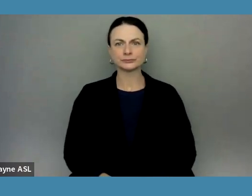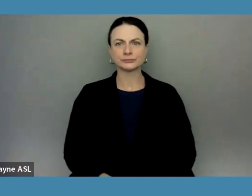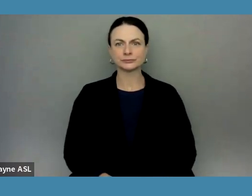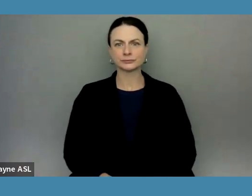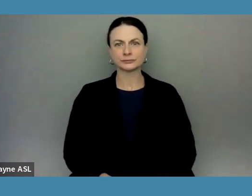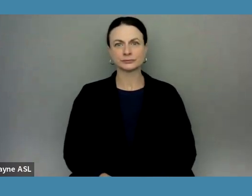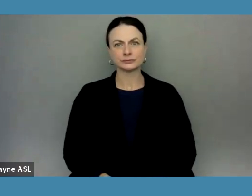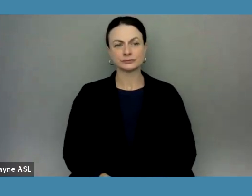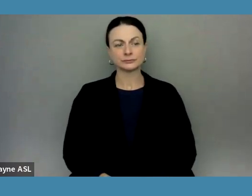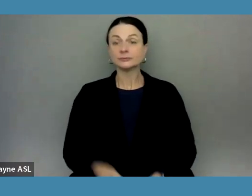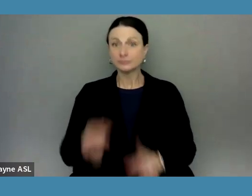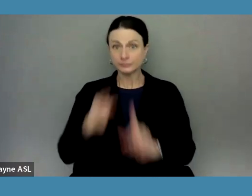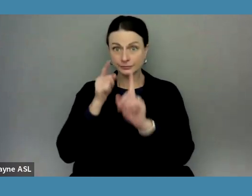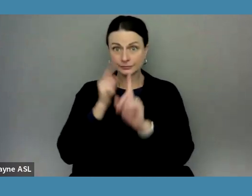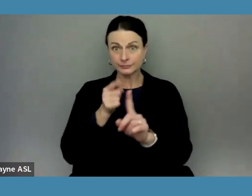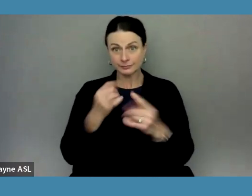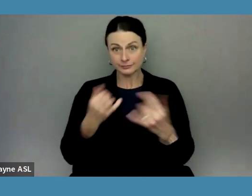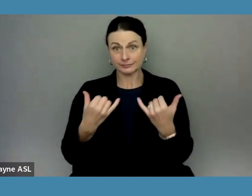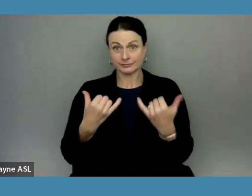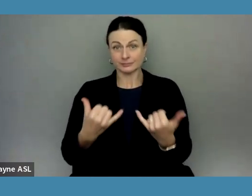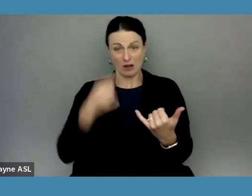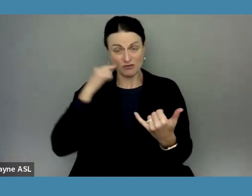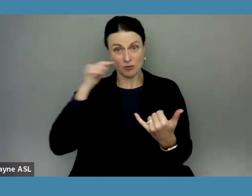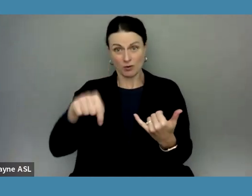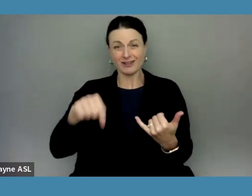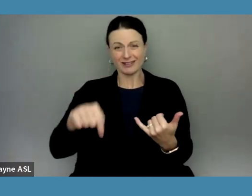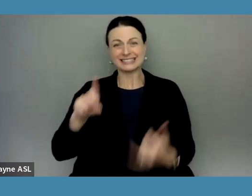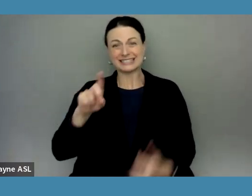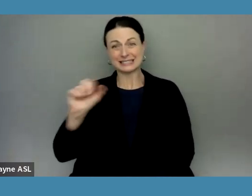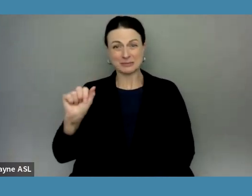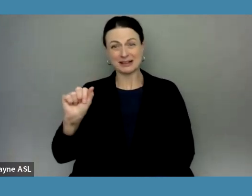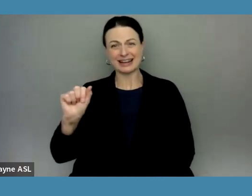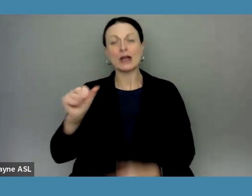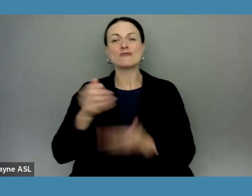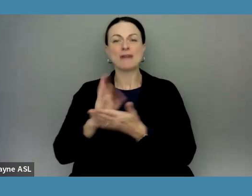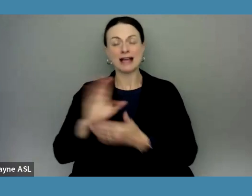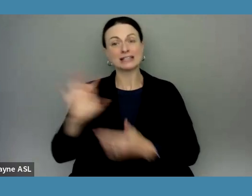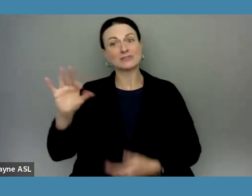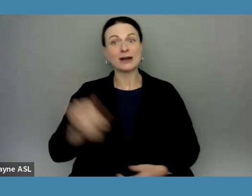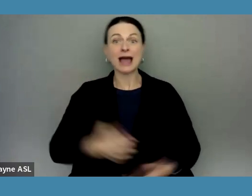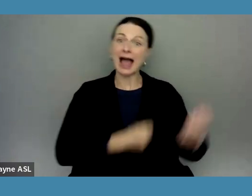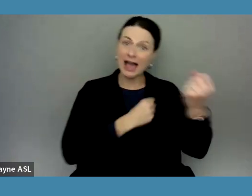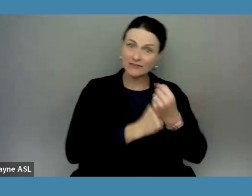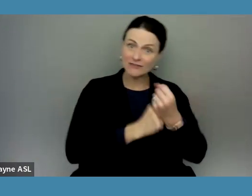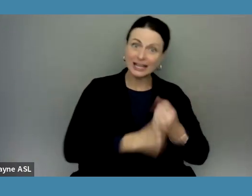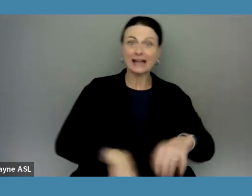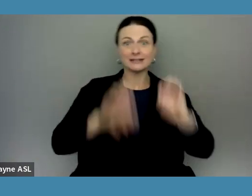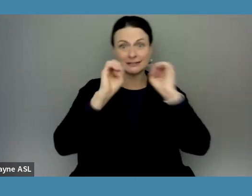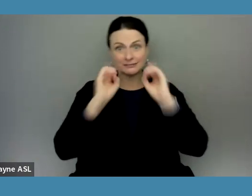Our mission here at Disability Rights Florida is to advocate, educate, investigate and litigate,